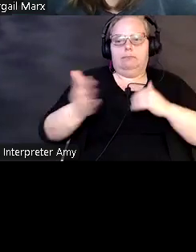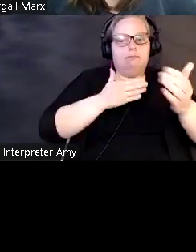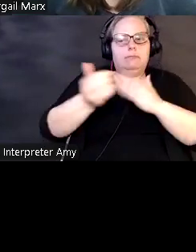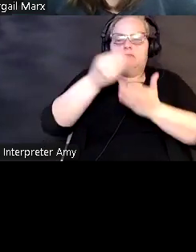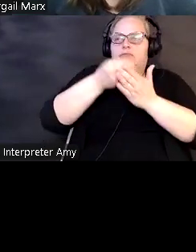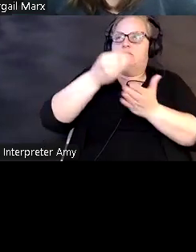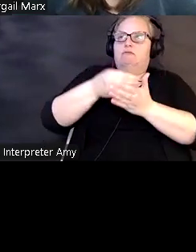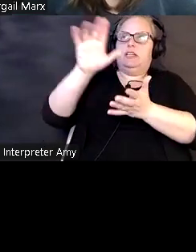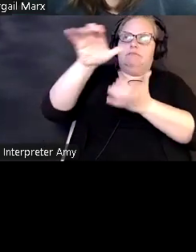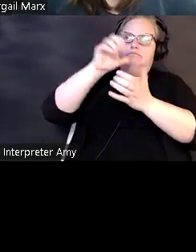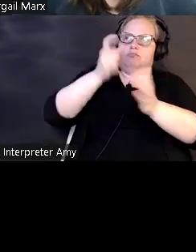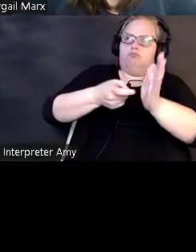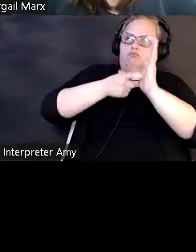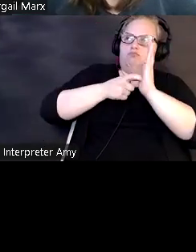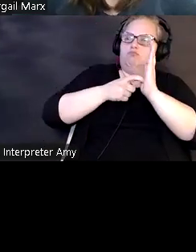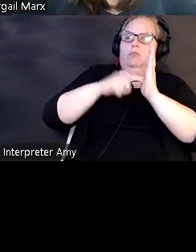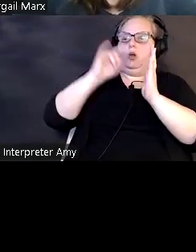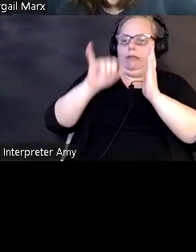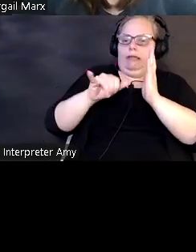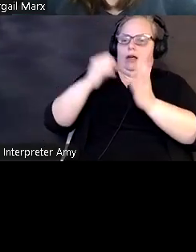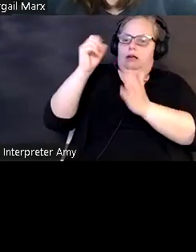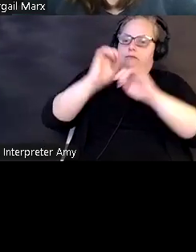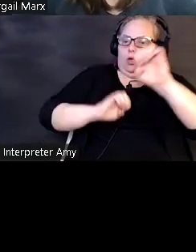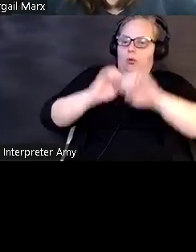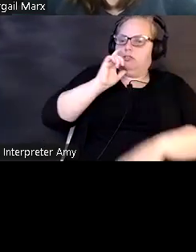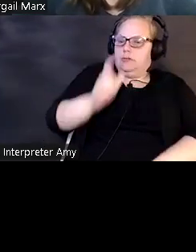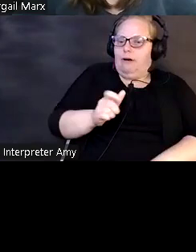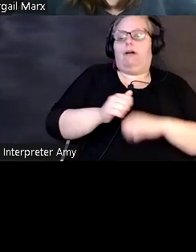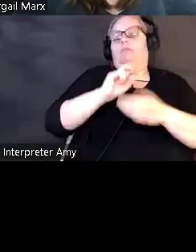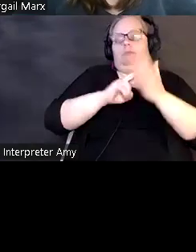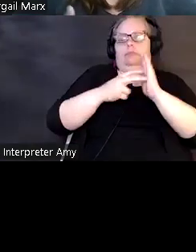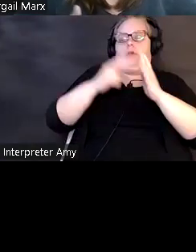that, our licensure and our training includes information about how to support somebody who's